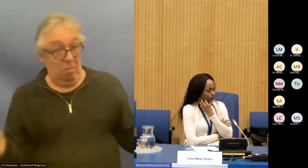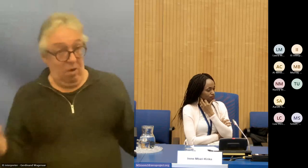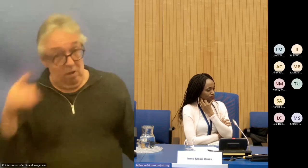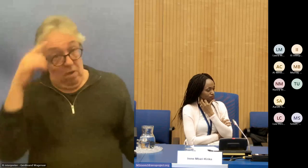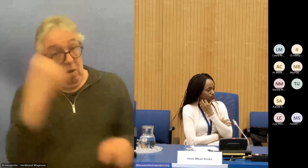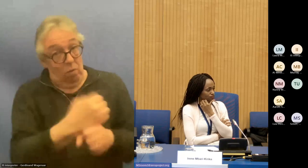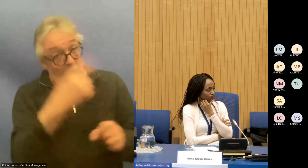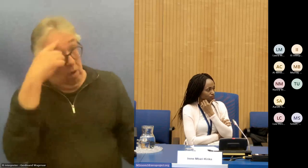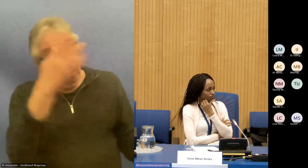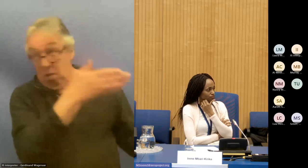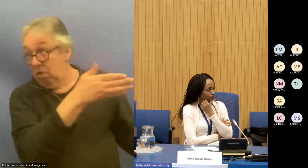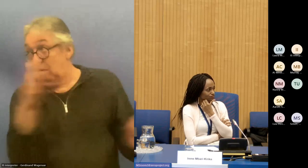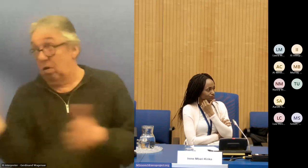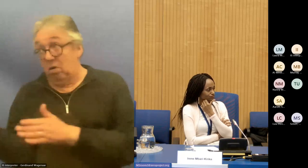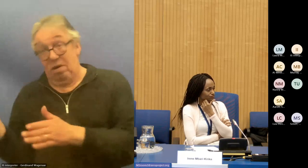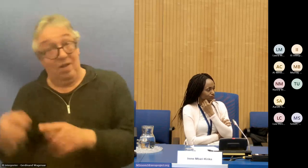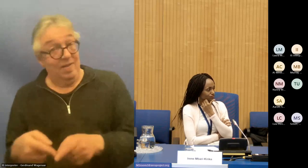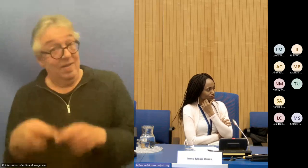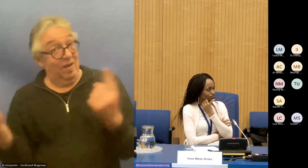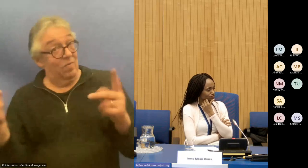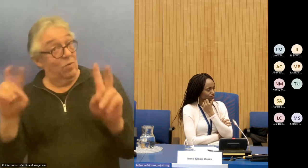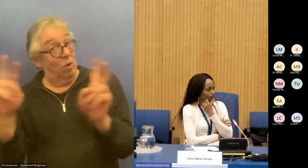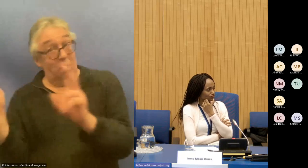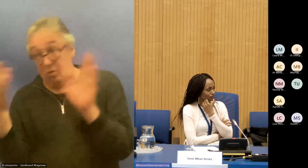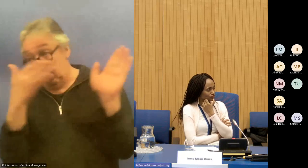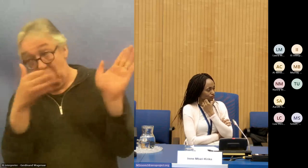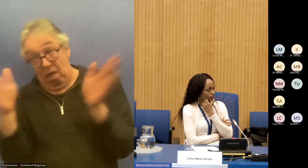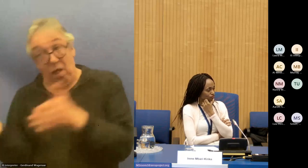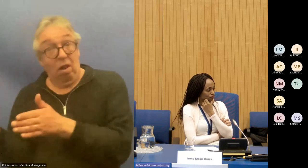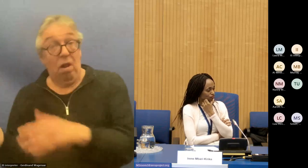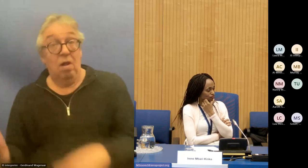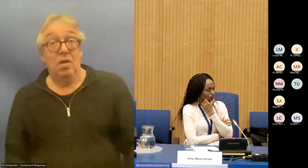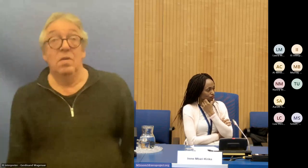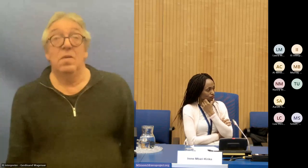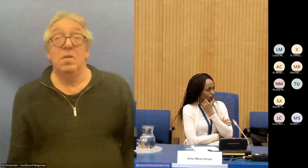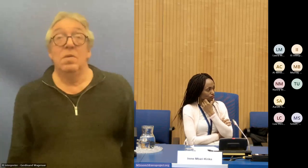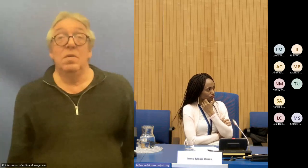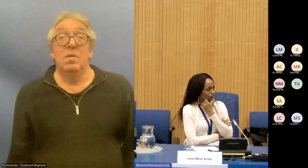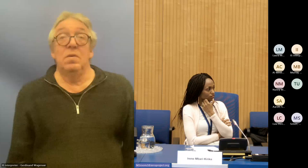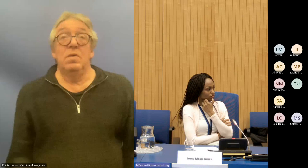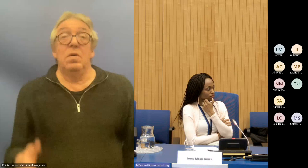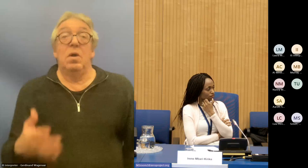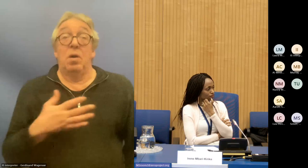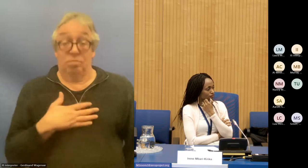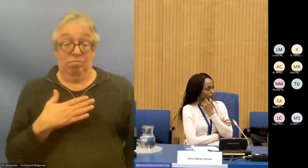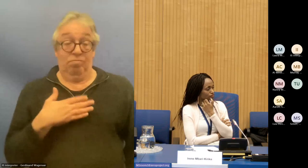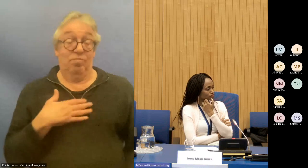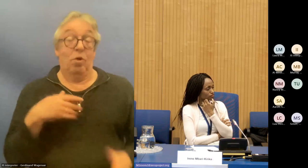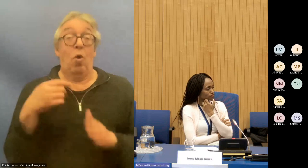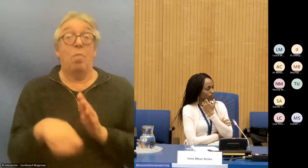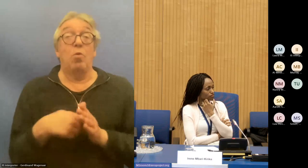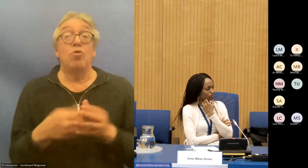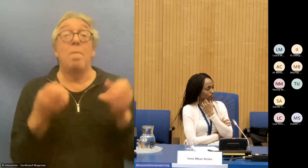just to say often our projects are in very poor settings. One of the first priorities for them,